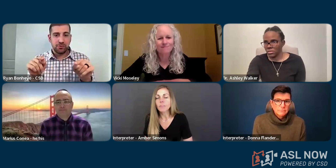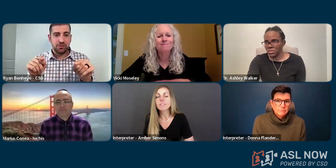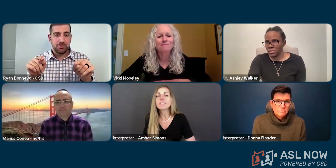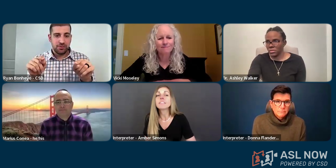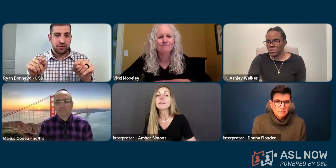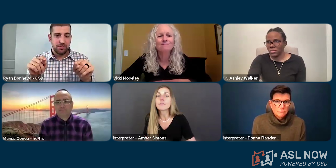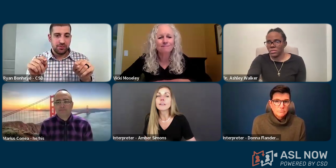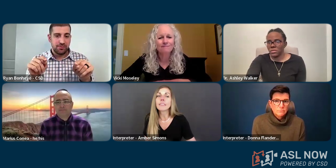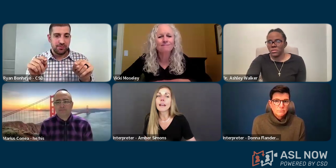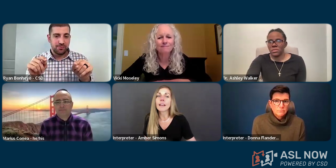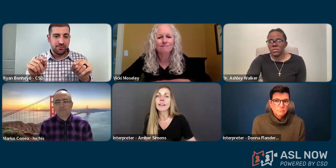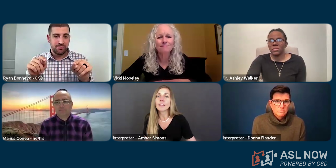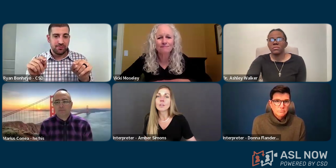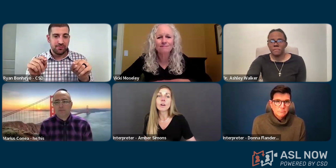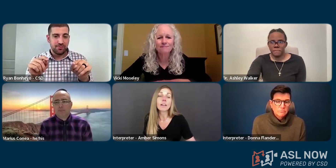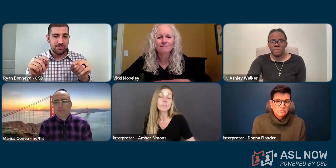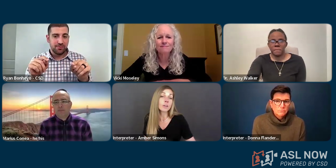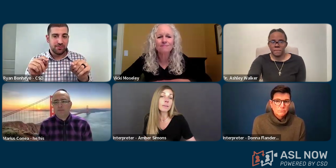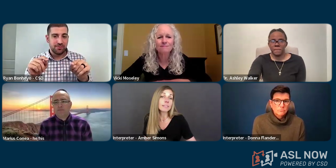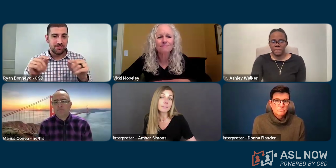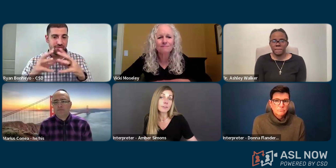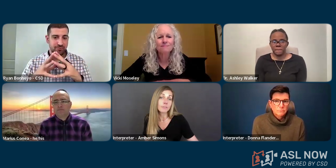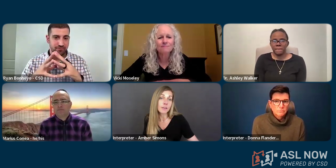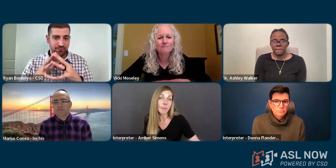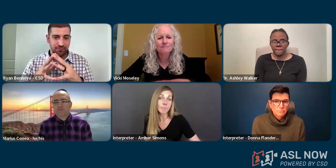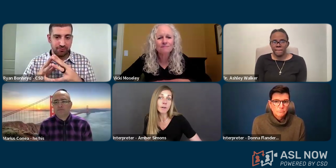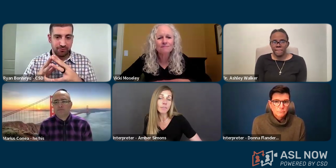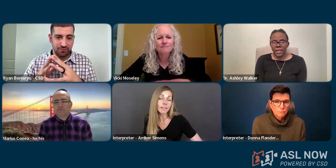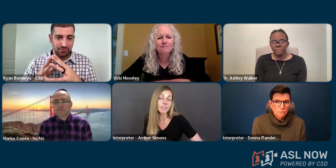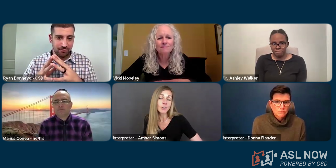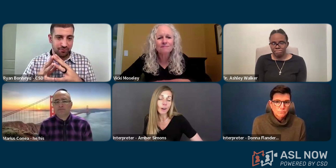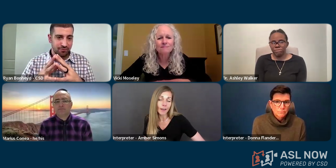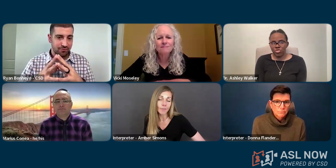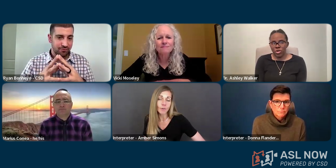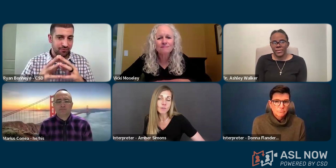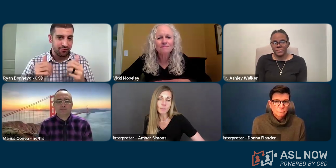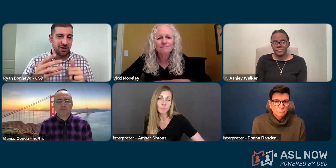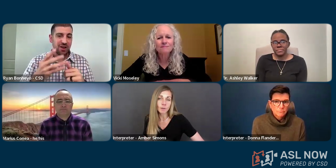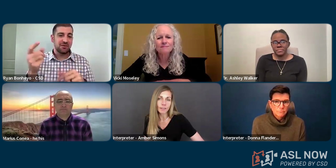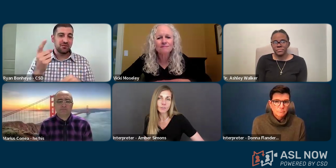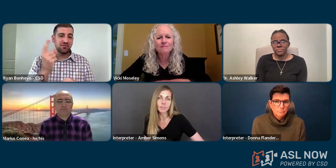This is different than your it's going to be a different number than your iPhone number is.